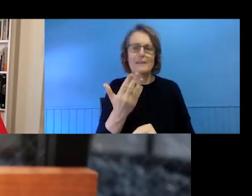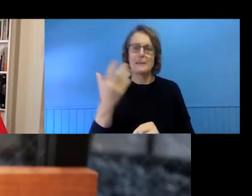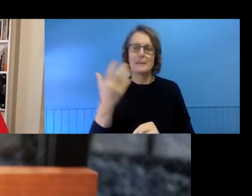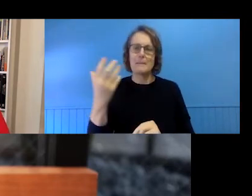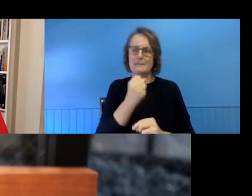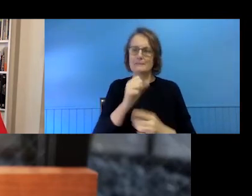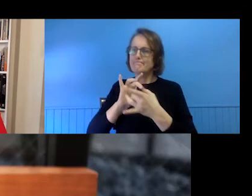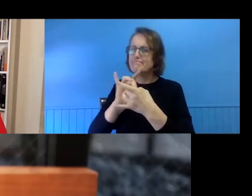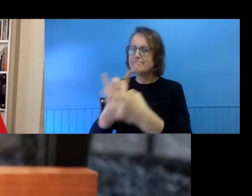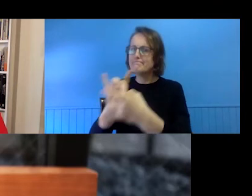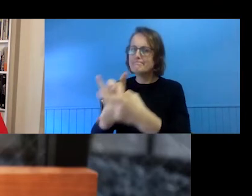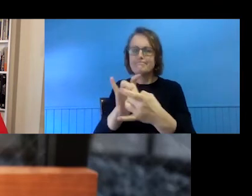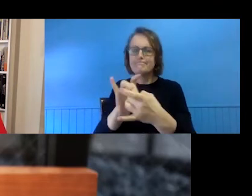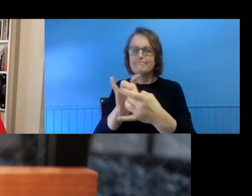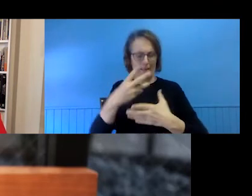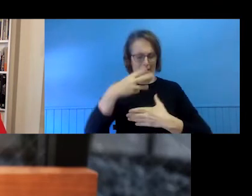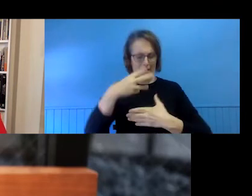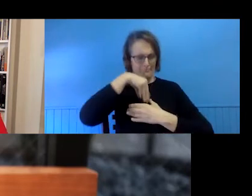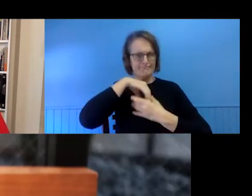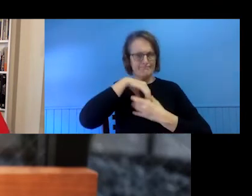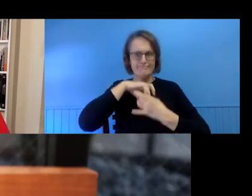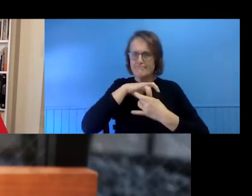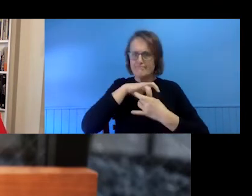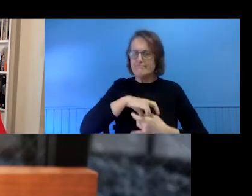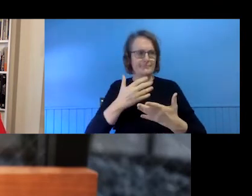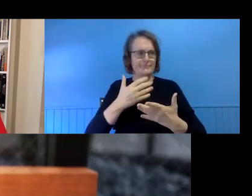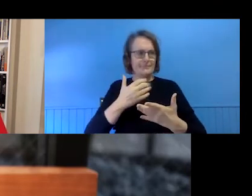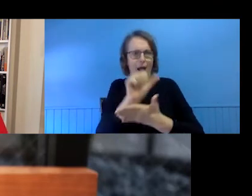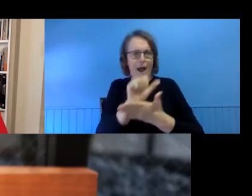to our creativity and to our inspiration and to our emotional